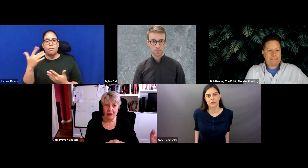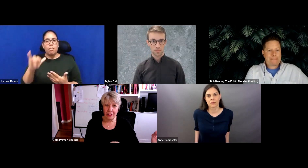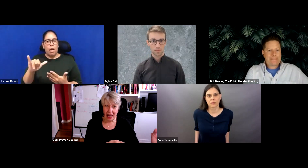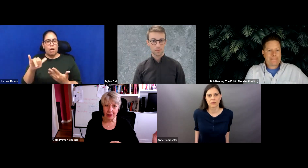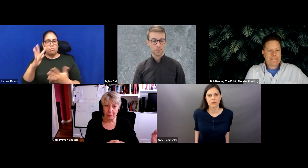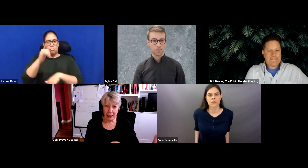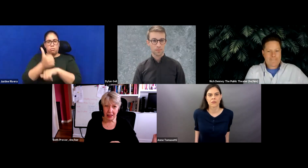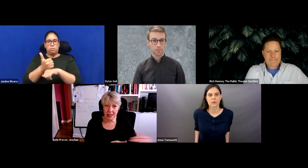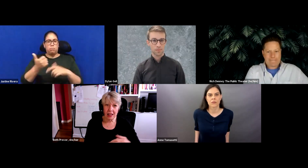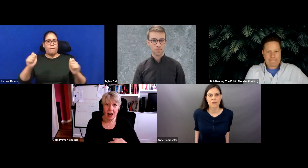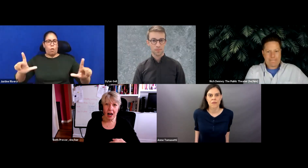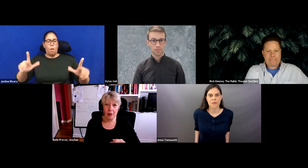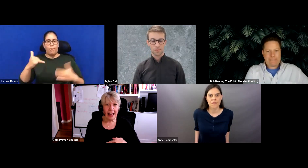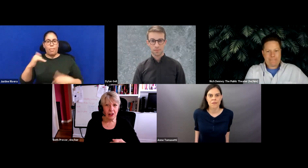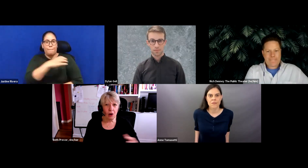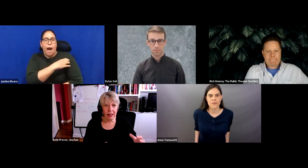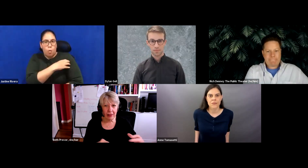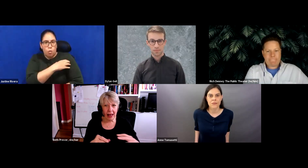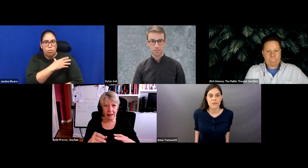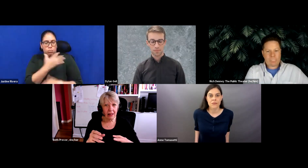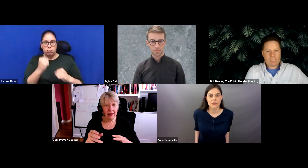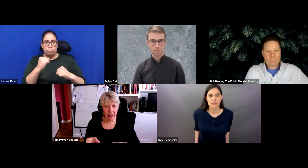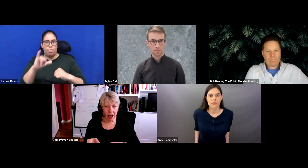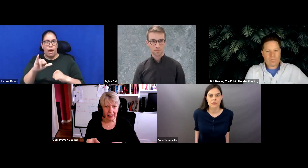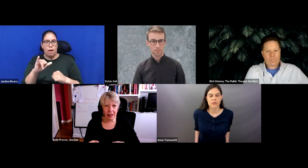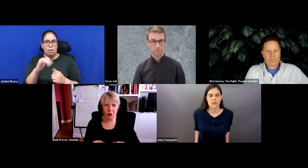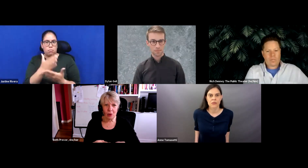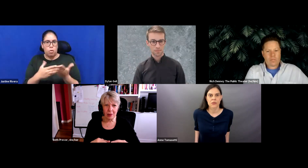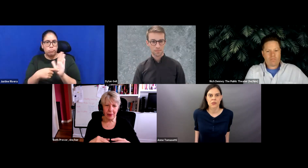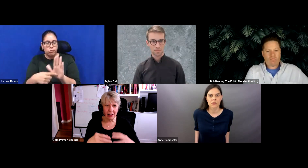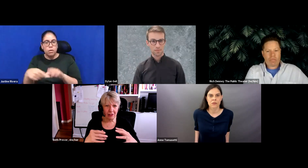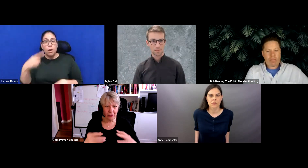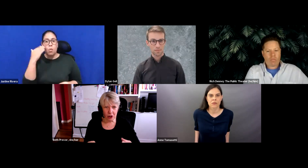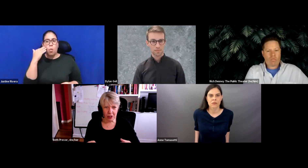of that piece, and knowing that The Line was about first